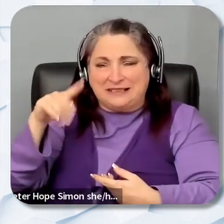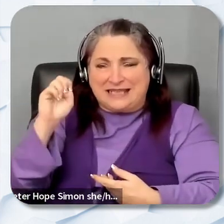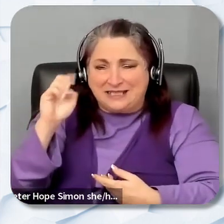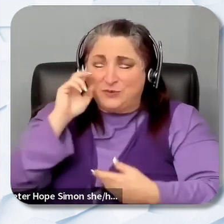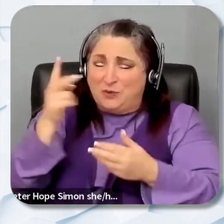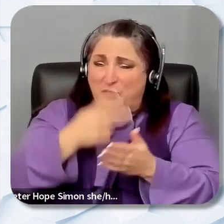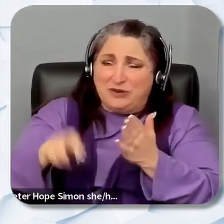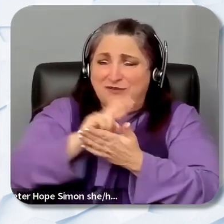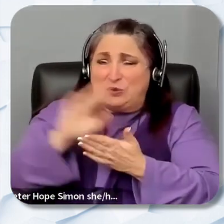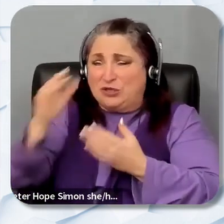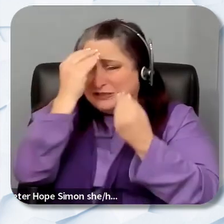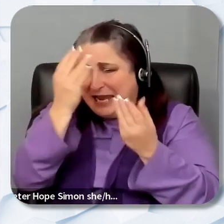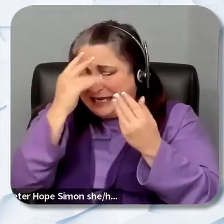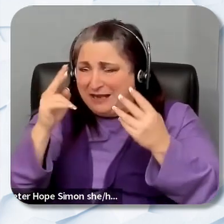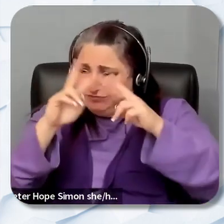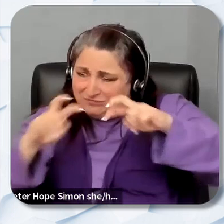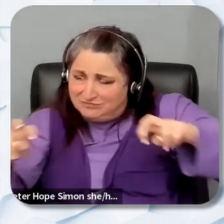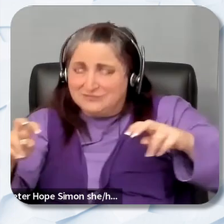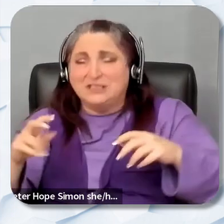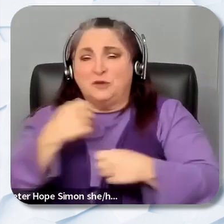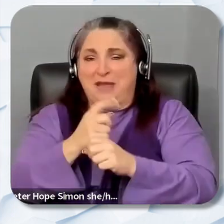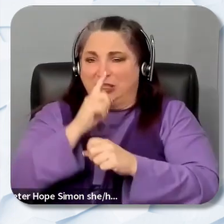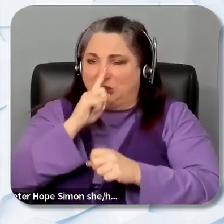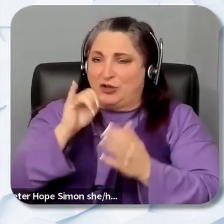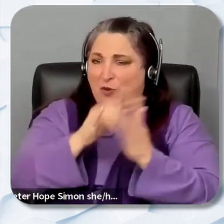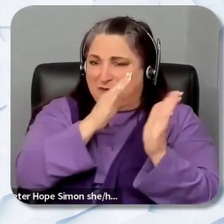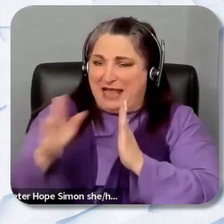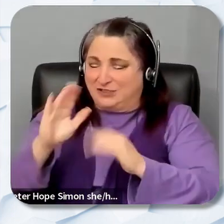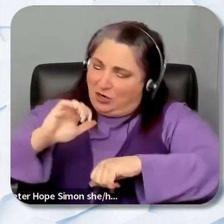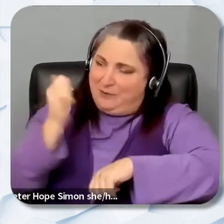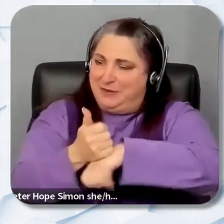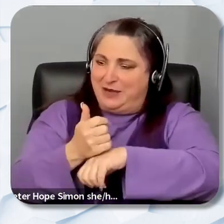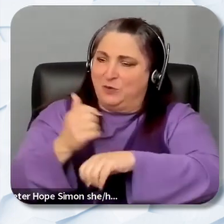with you to make sure that those plans are implemented. Keep in mind, if you are a district